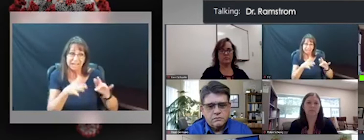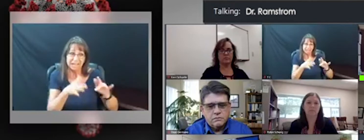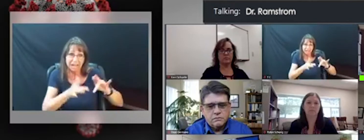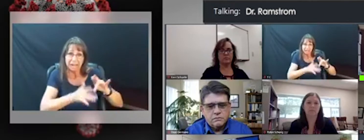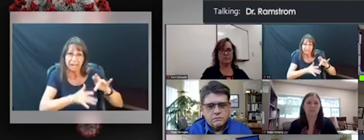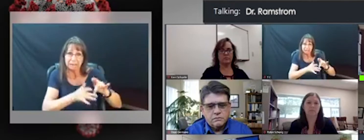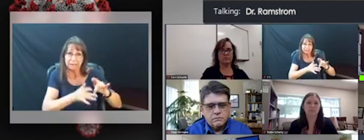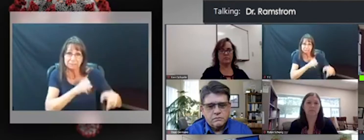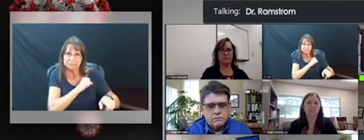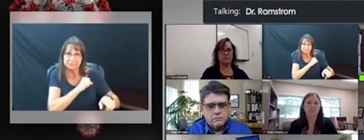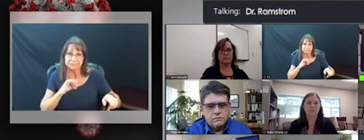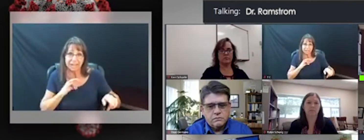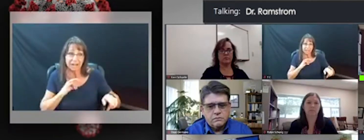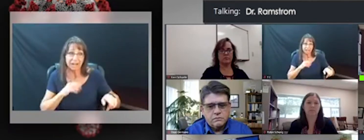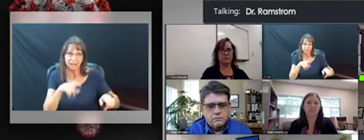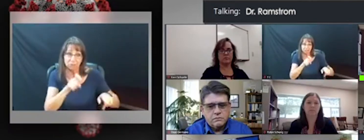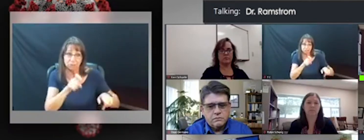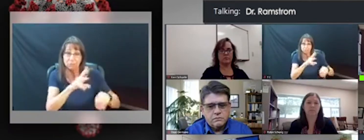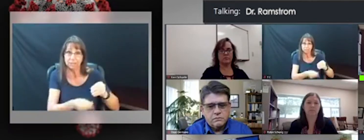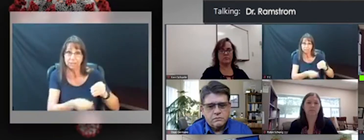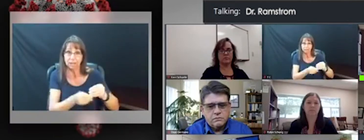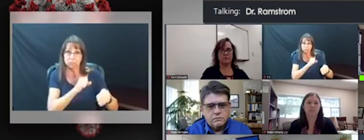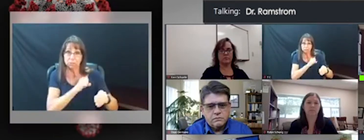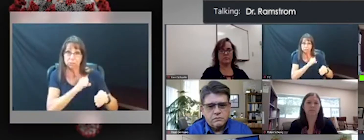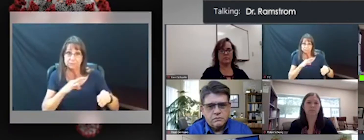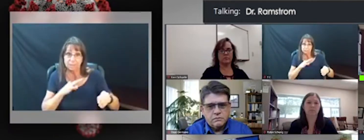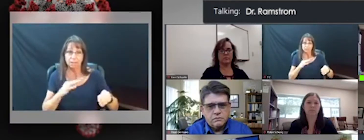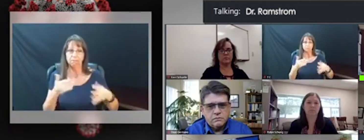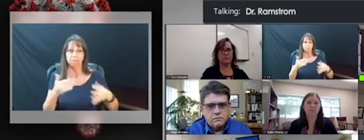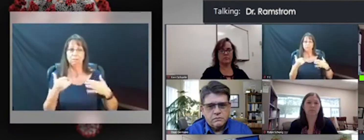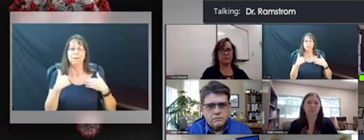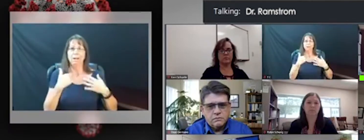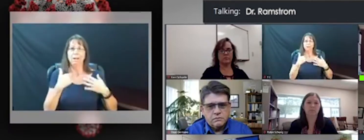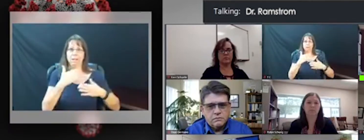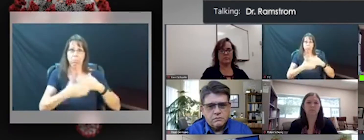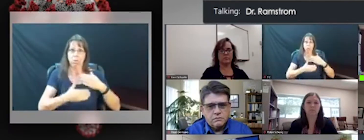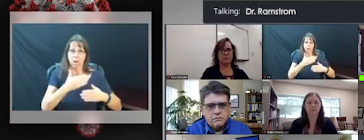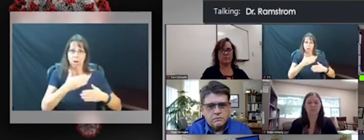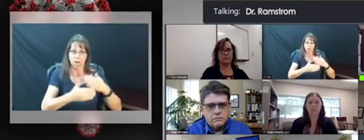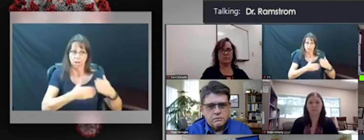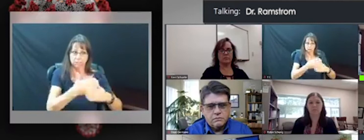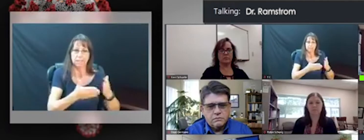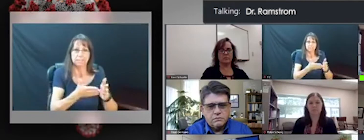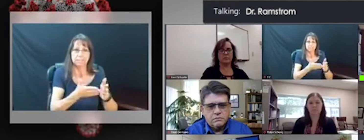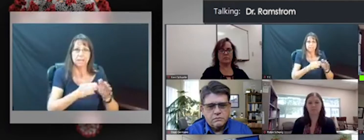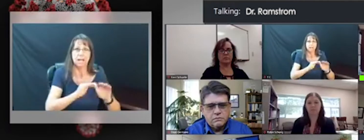a process that we go through where we look at staff regionally and if we need to, we send